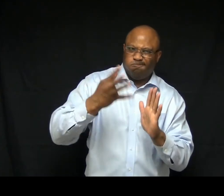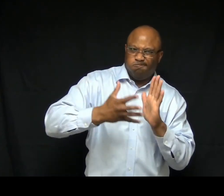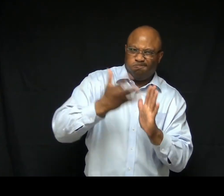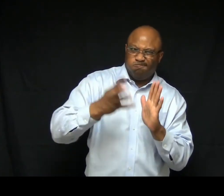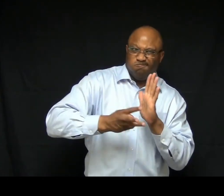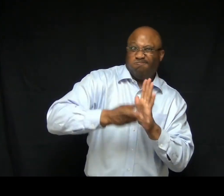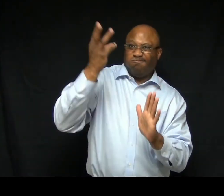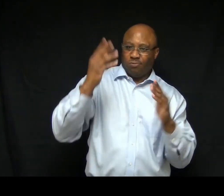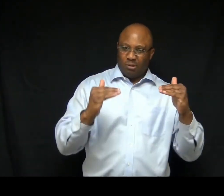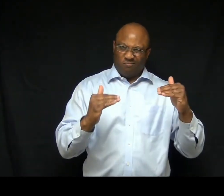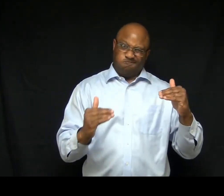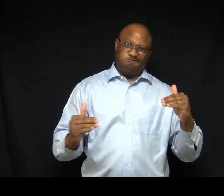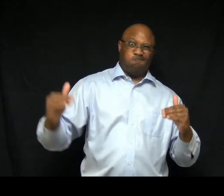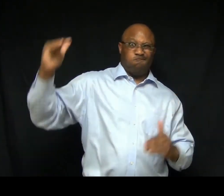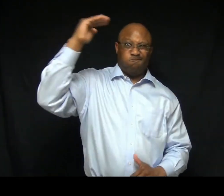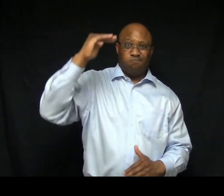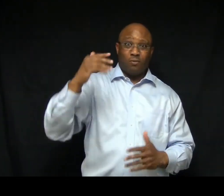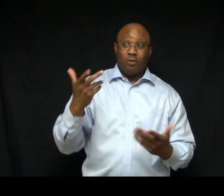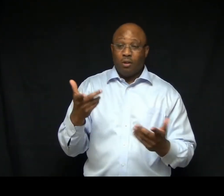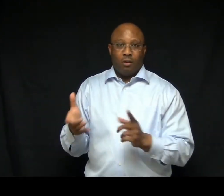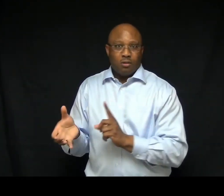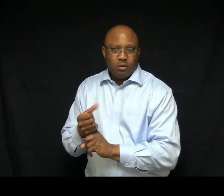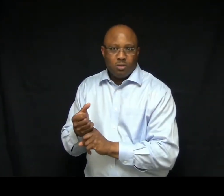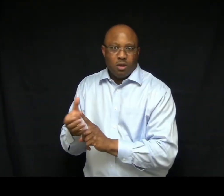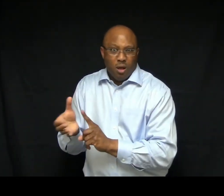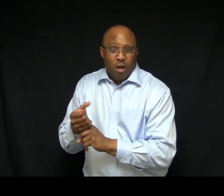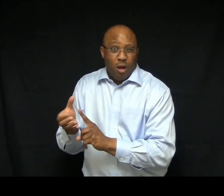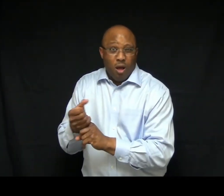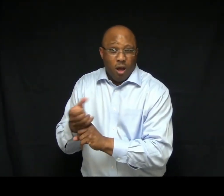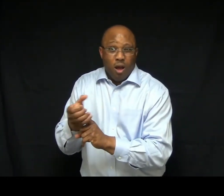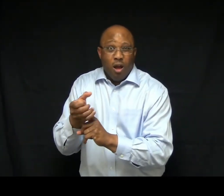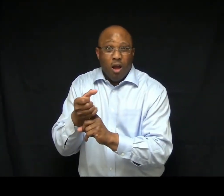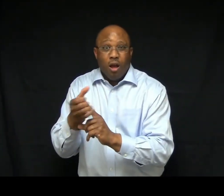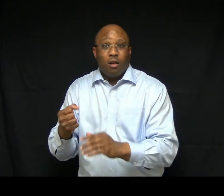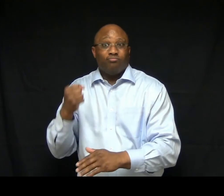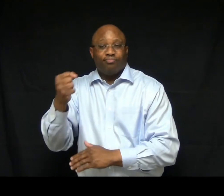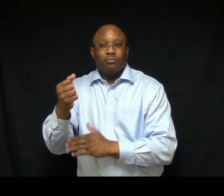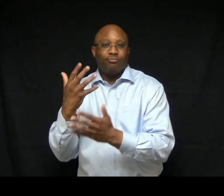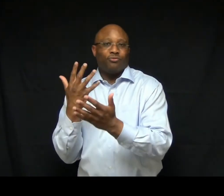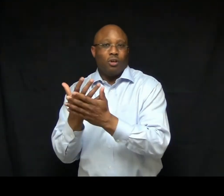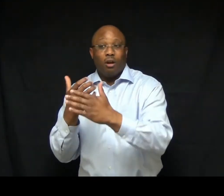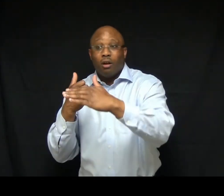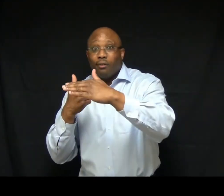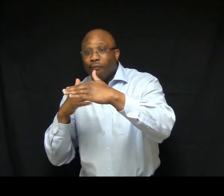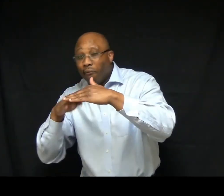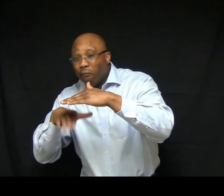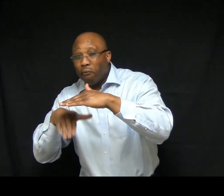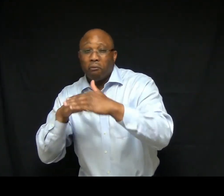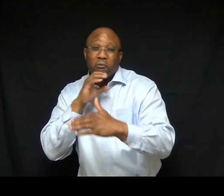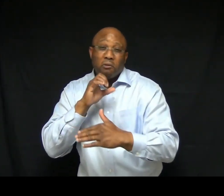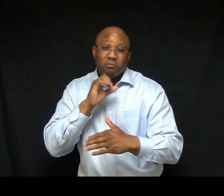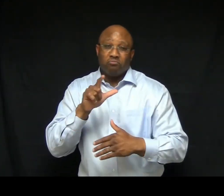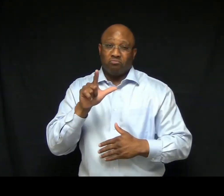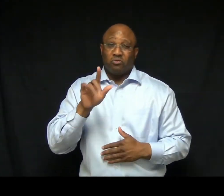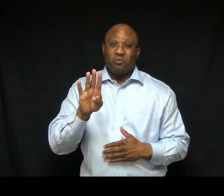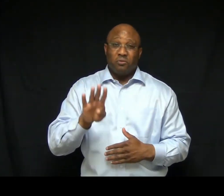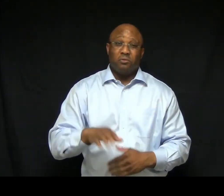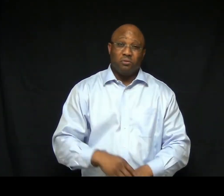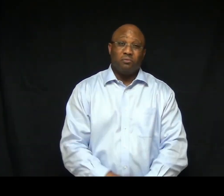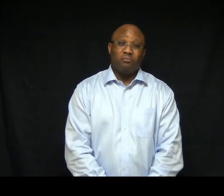4 to 6 times more likely!